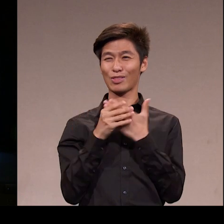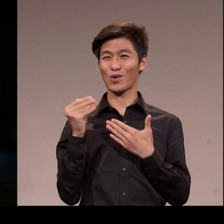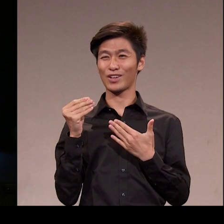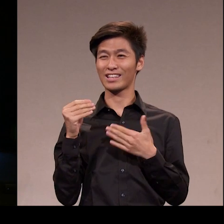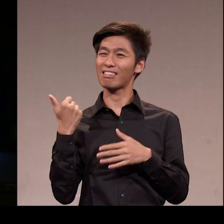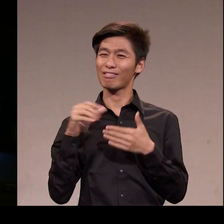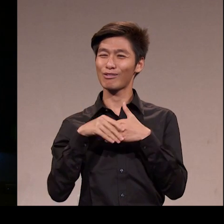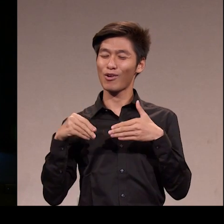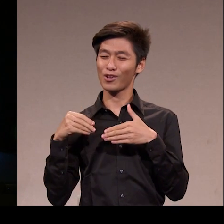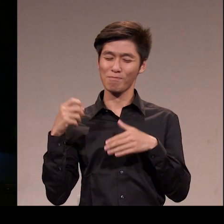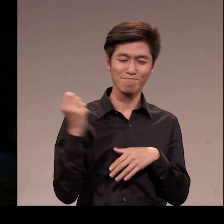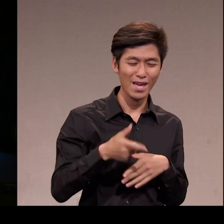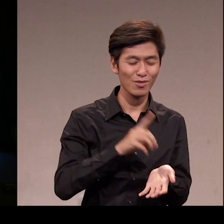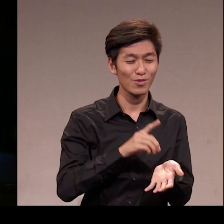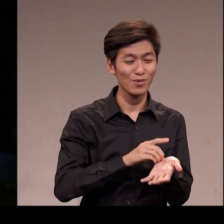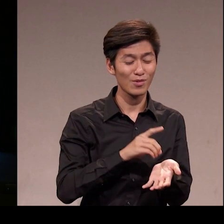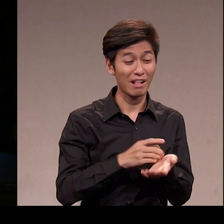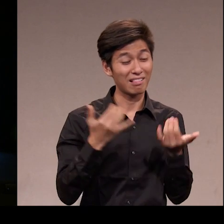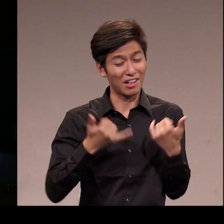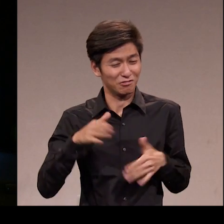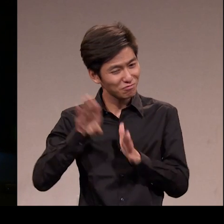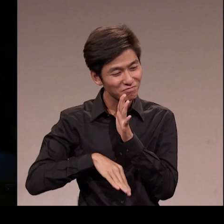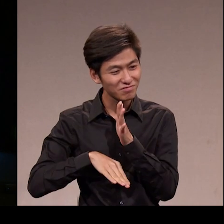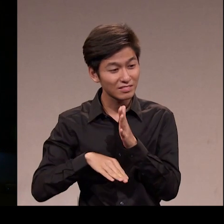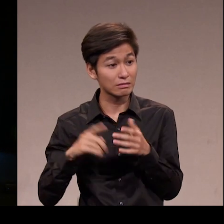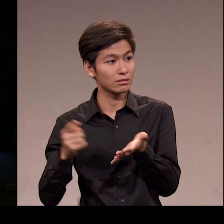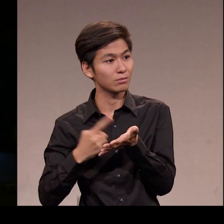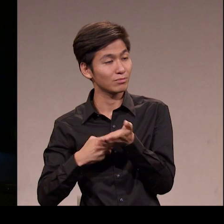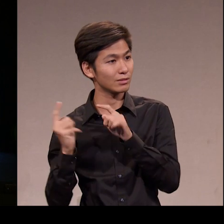Even at the dentist, sometimes it's free. They don't have to pay a cent.